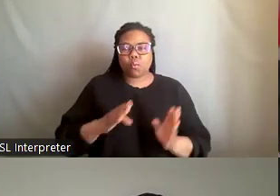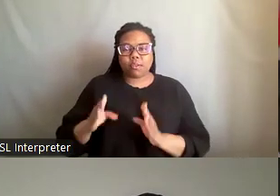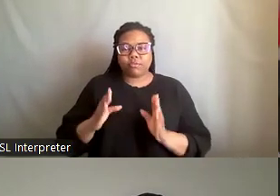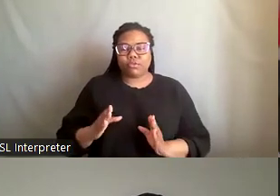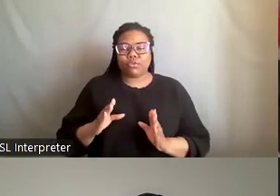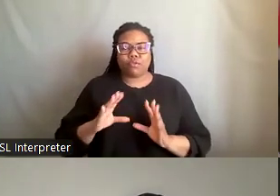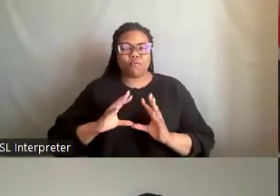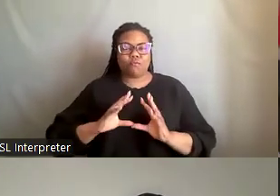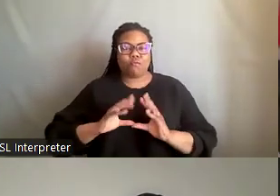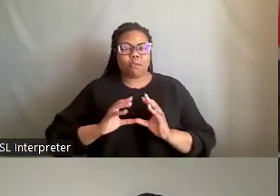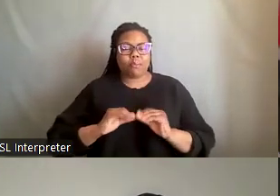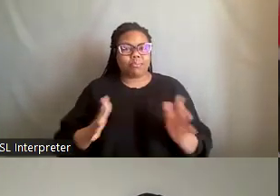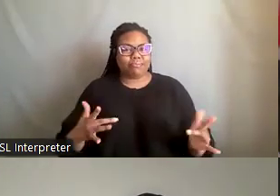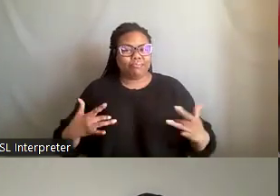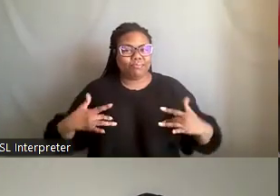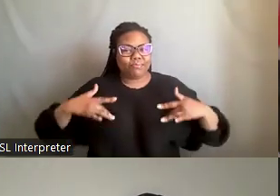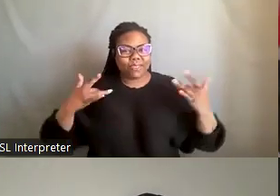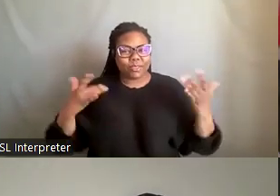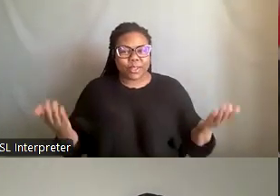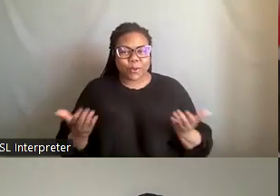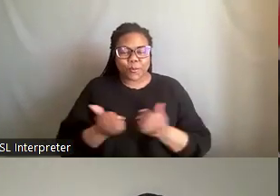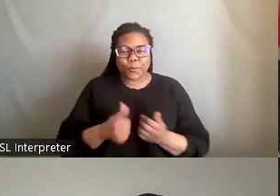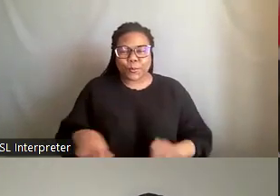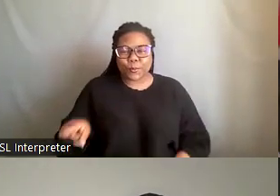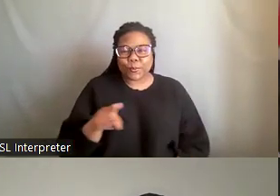Welcome, everyone. My name is Jessica Lehman. I lead the Disability Organizers Forum. And I'm delighted to be